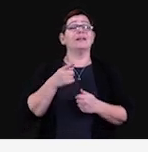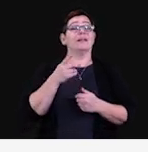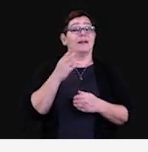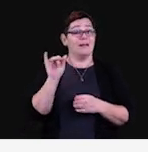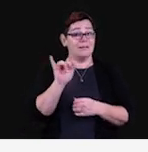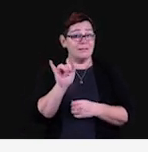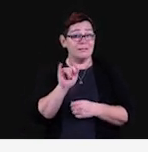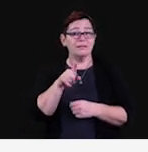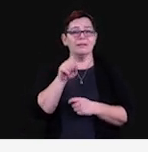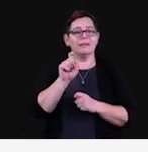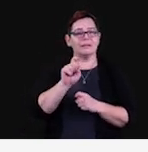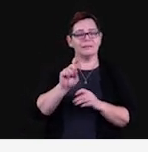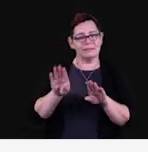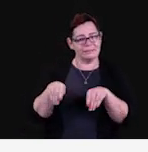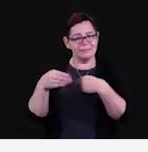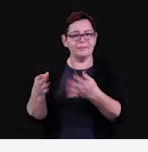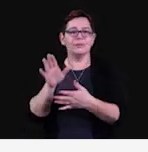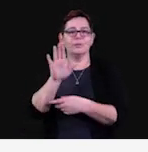in order to claim the tuition tax credit.